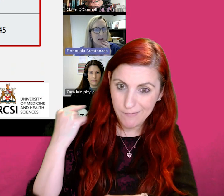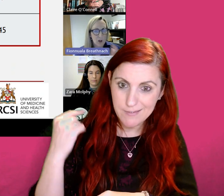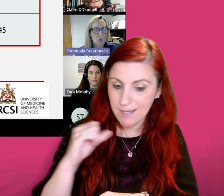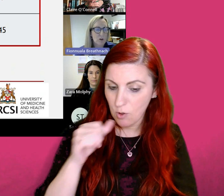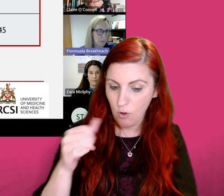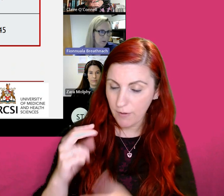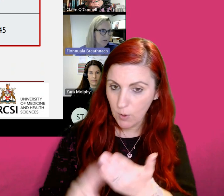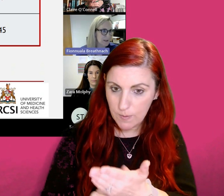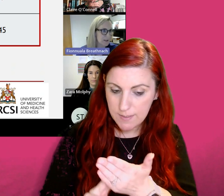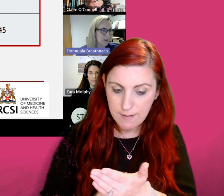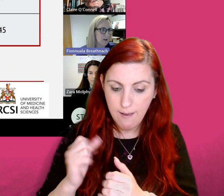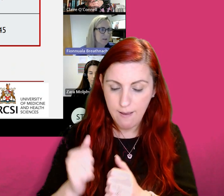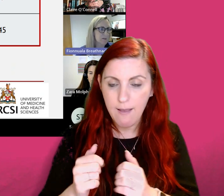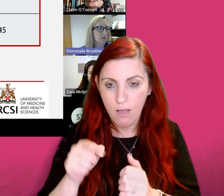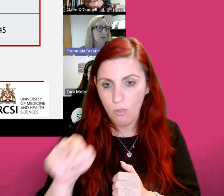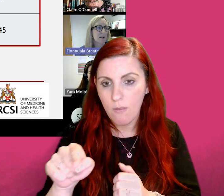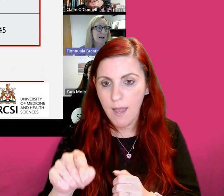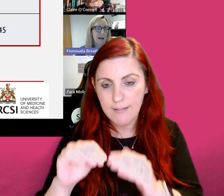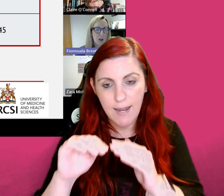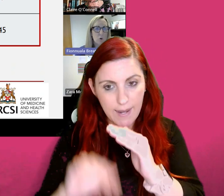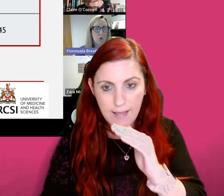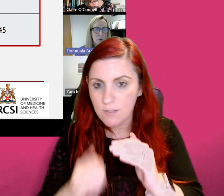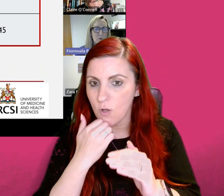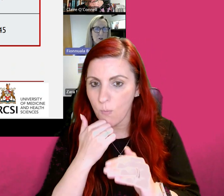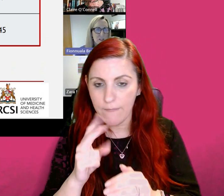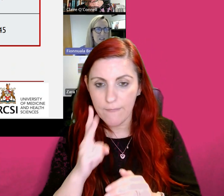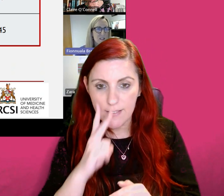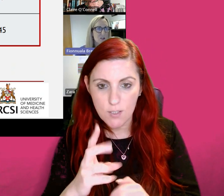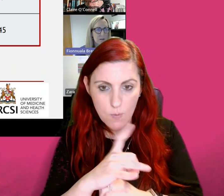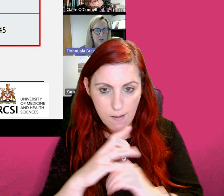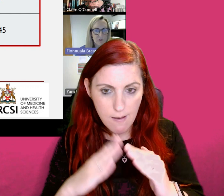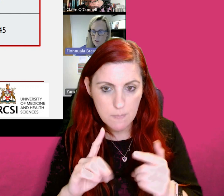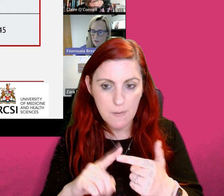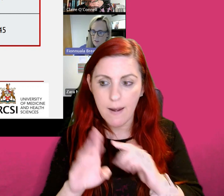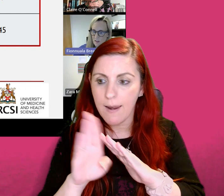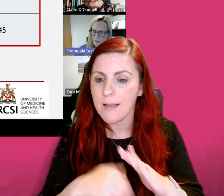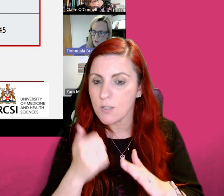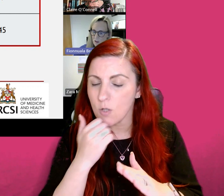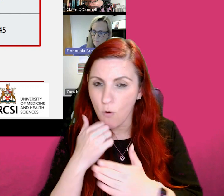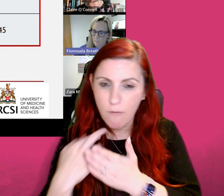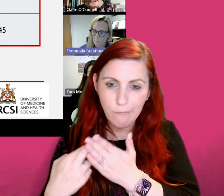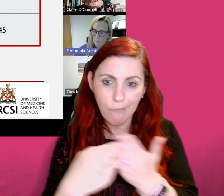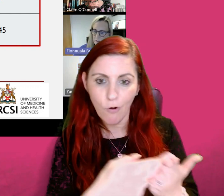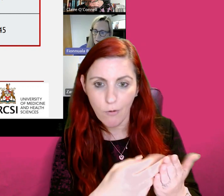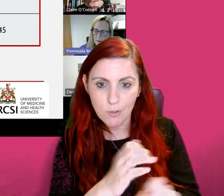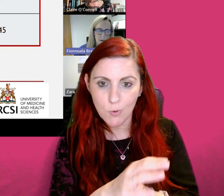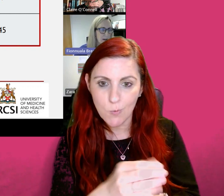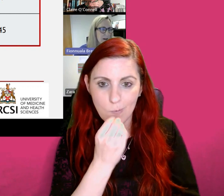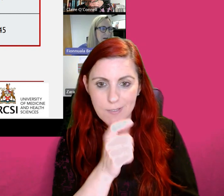a lower number of visits to the hospital a lower number of needing to be referred to the dietician